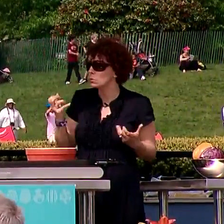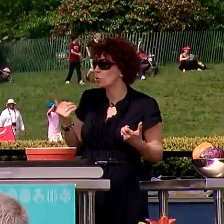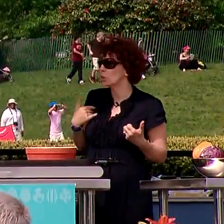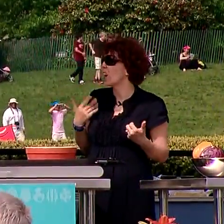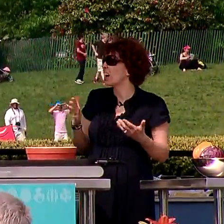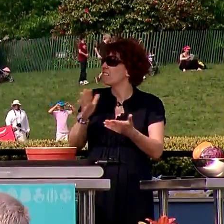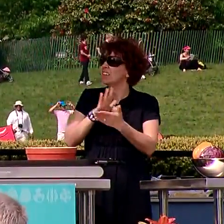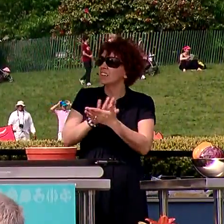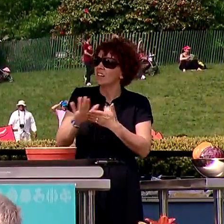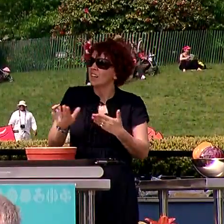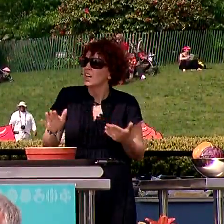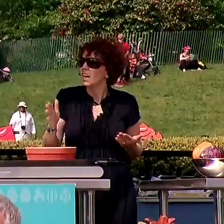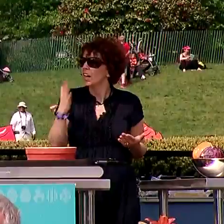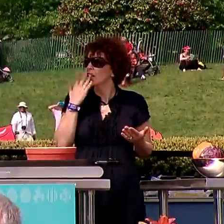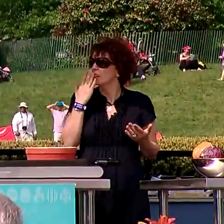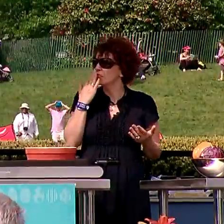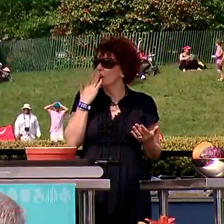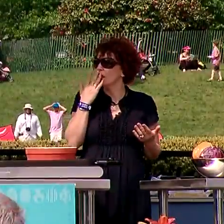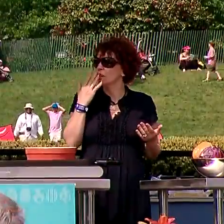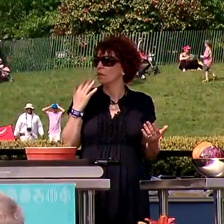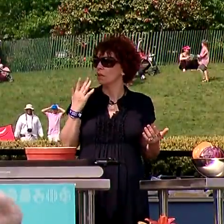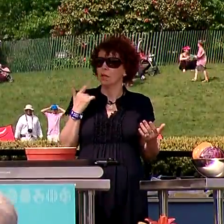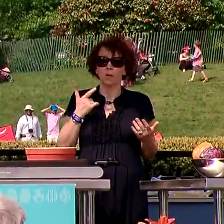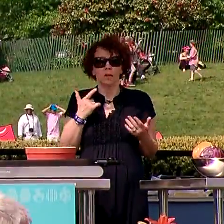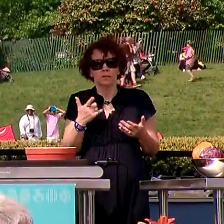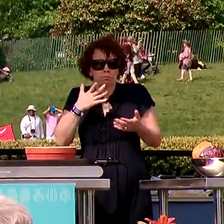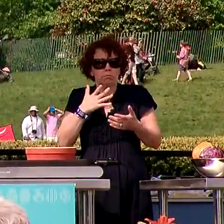color (low audio) zucchini. Did I go out?